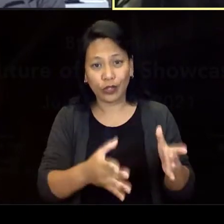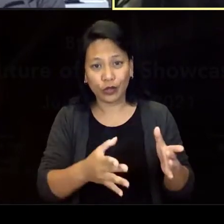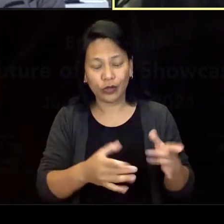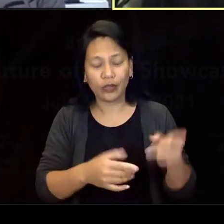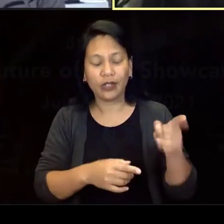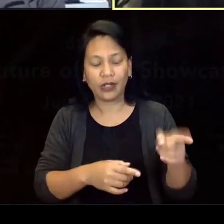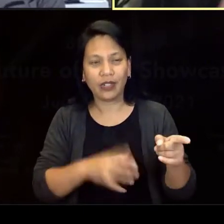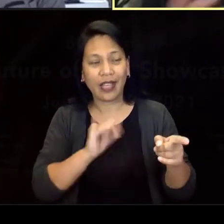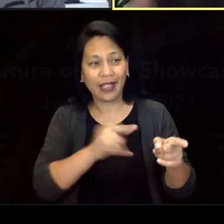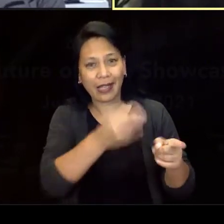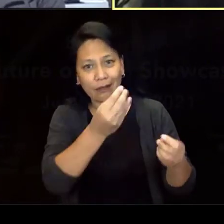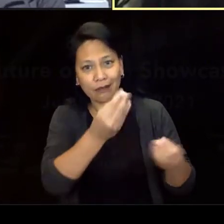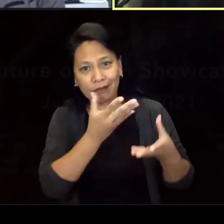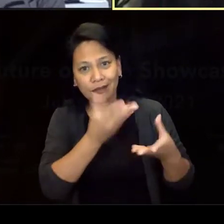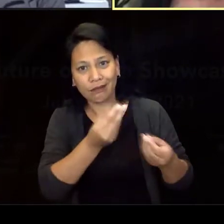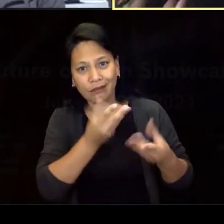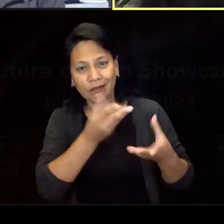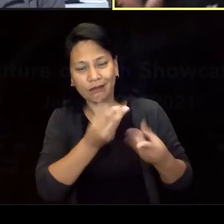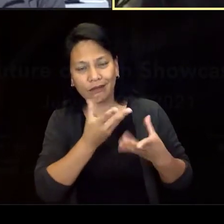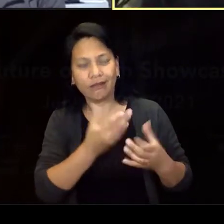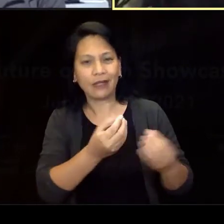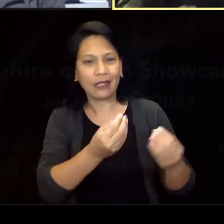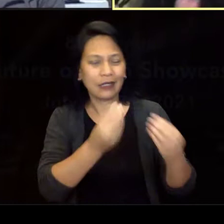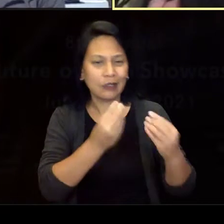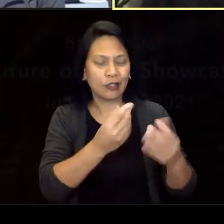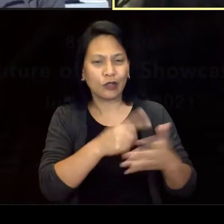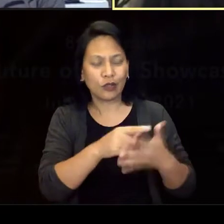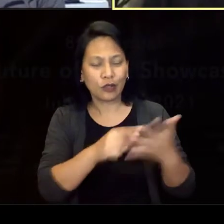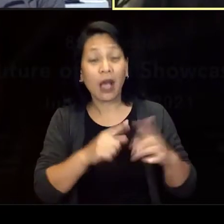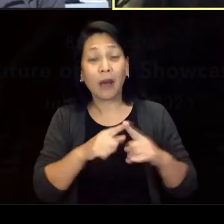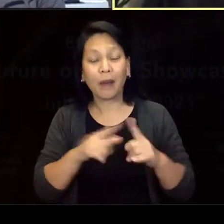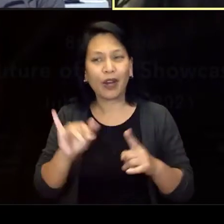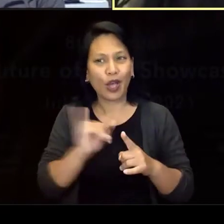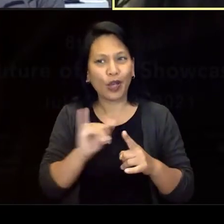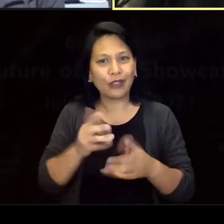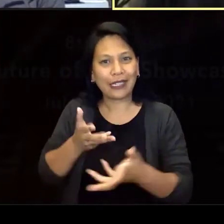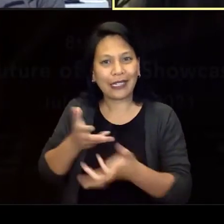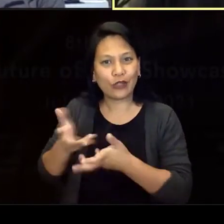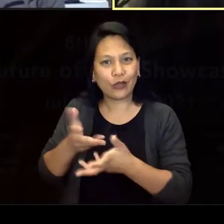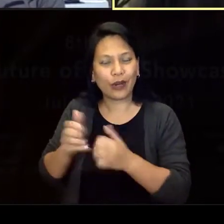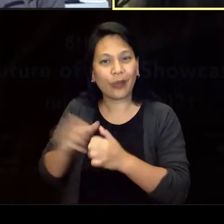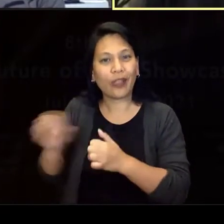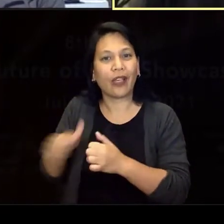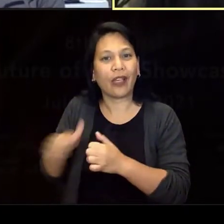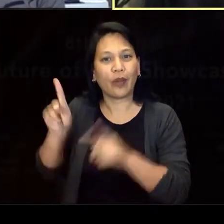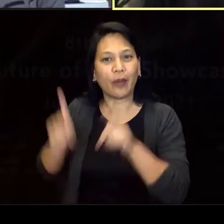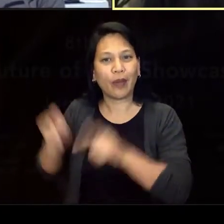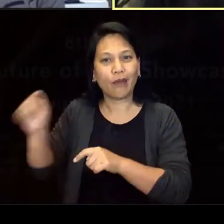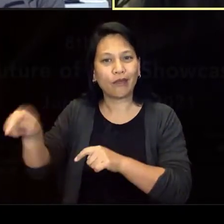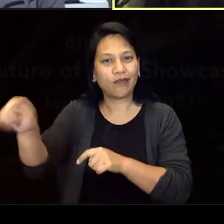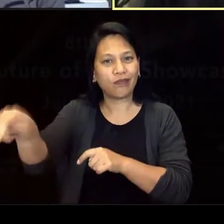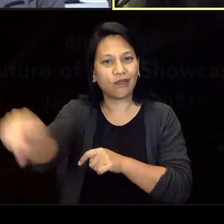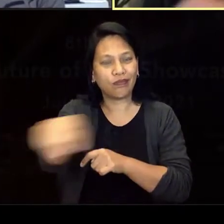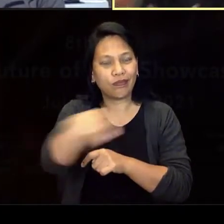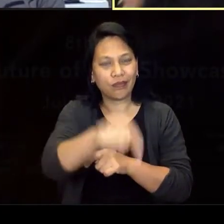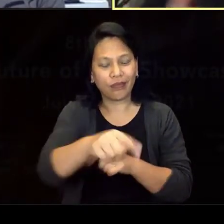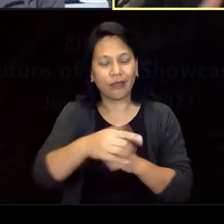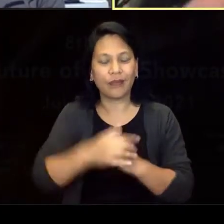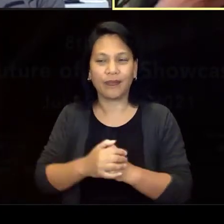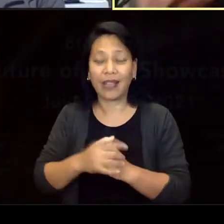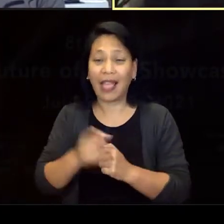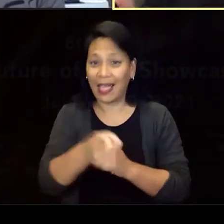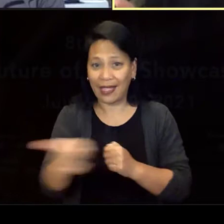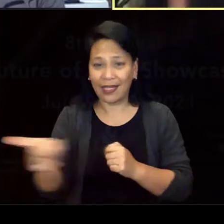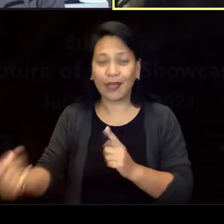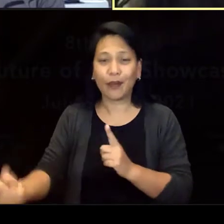But I do, you know, speak and work with so many other people and those people also affect the space and how I feel in the space.